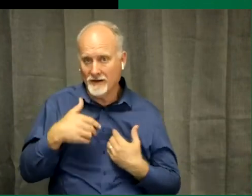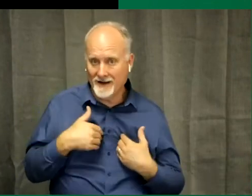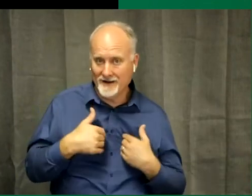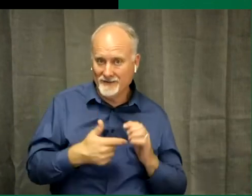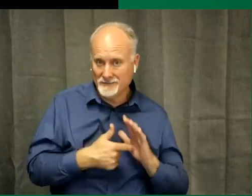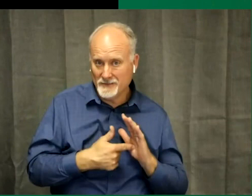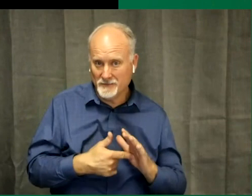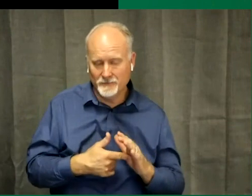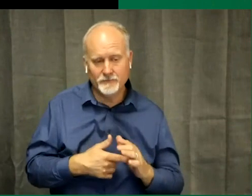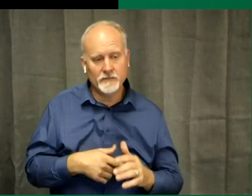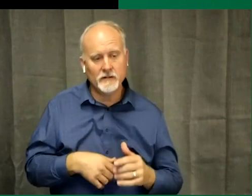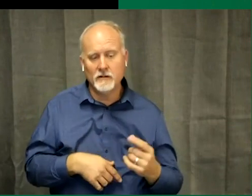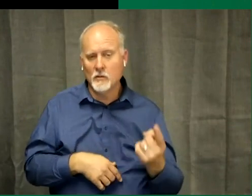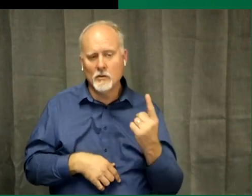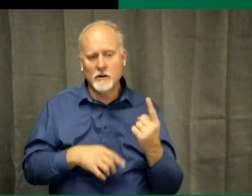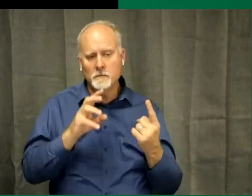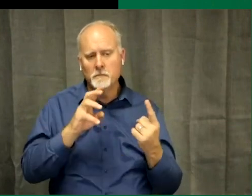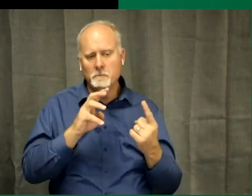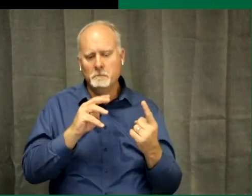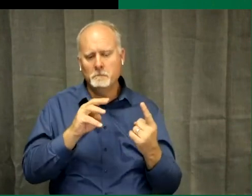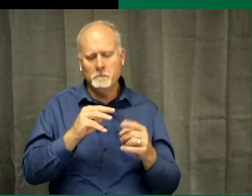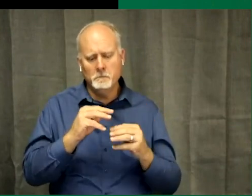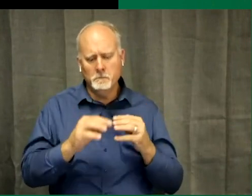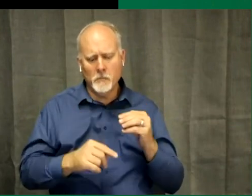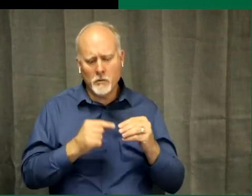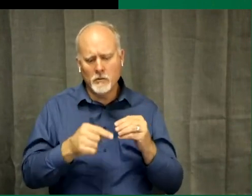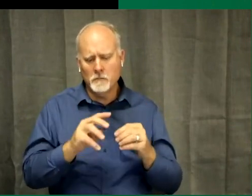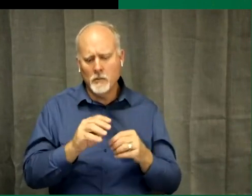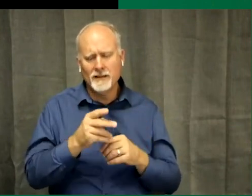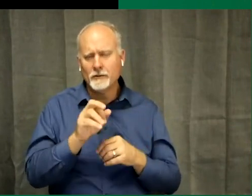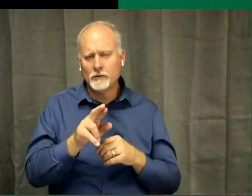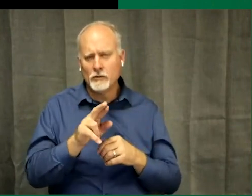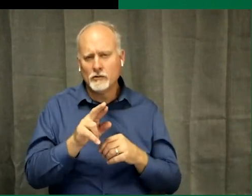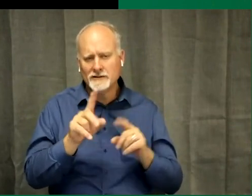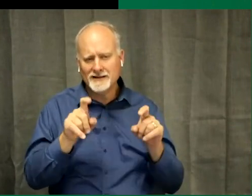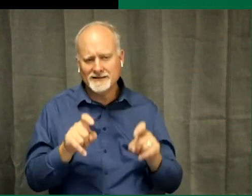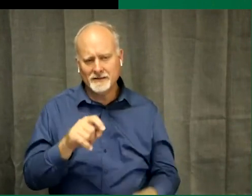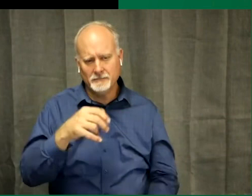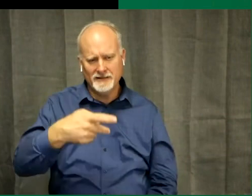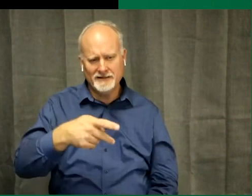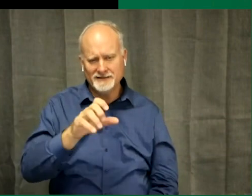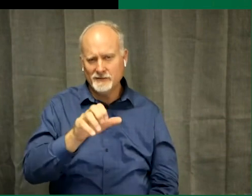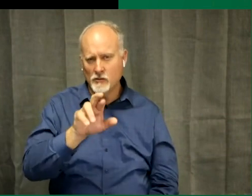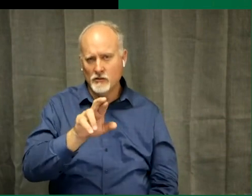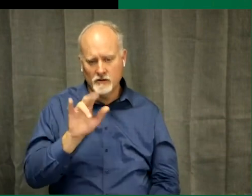platform is molecular genetic testing more commonly you hear pcr that detects rna